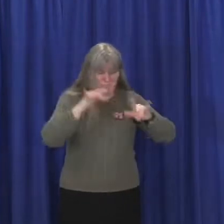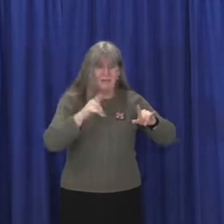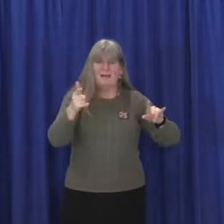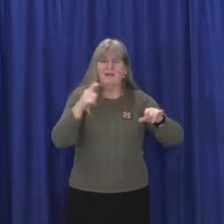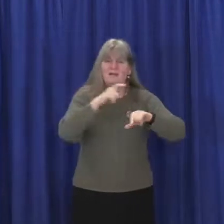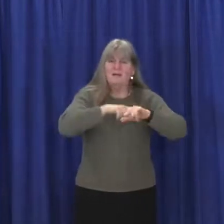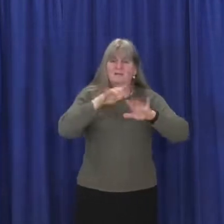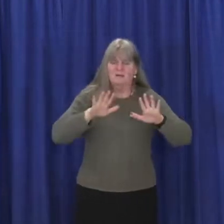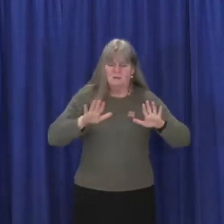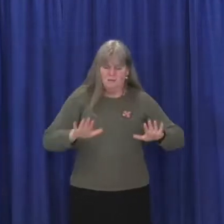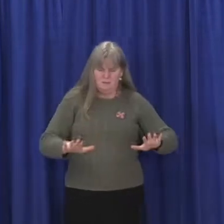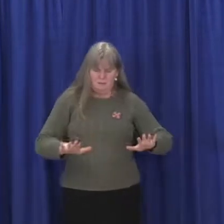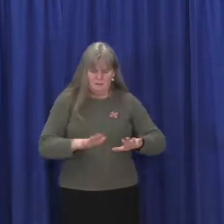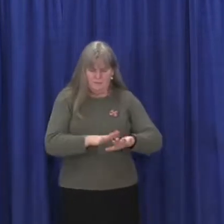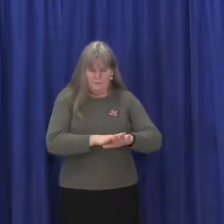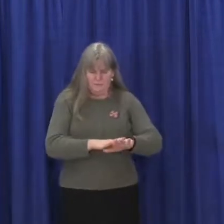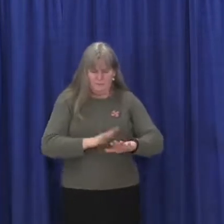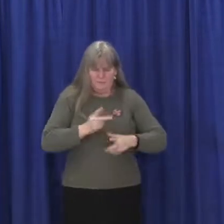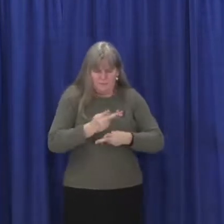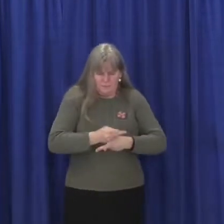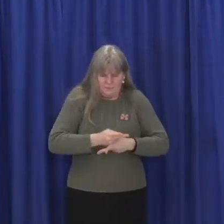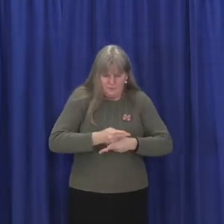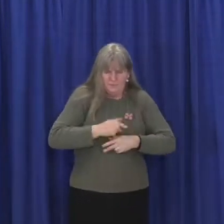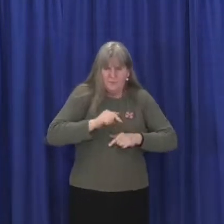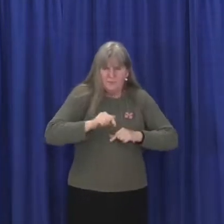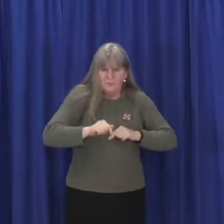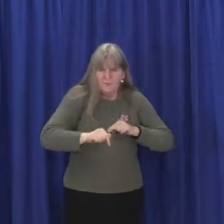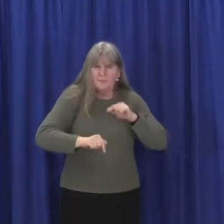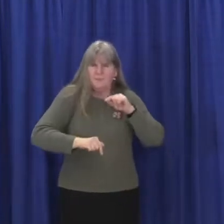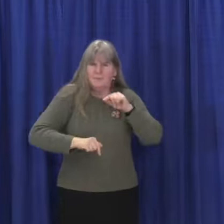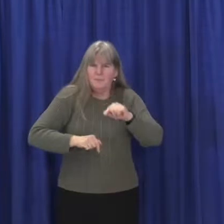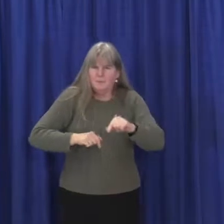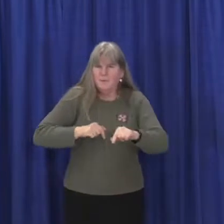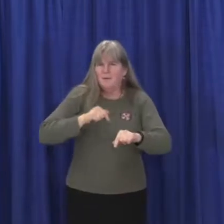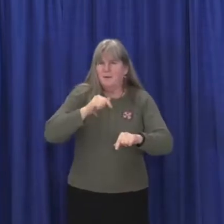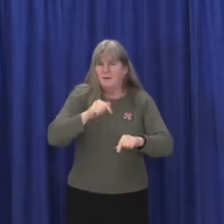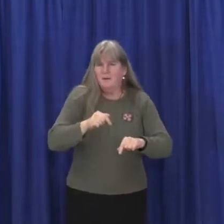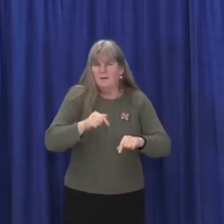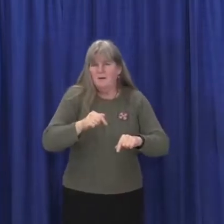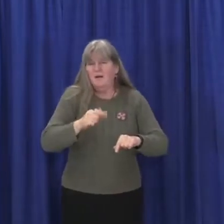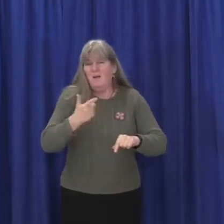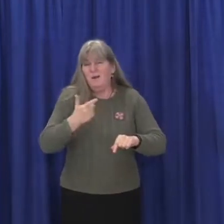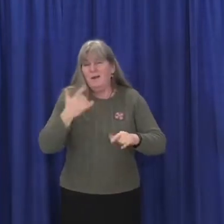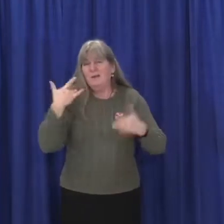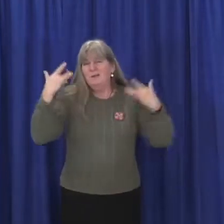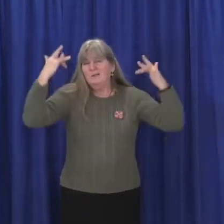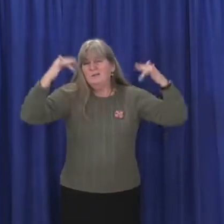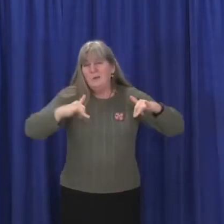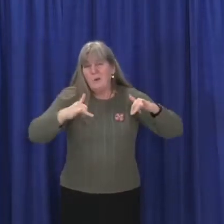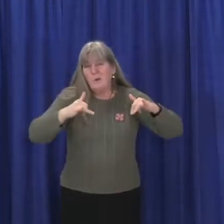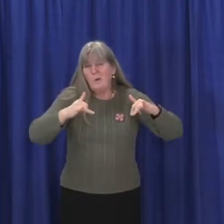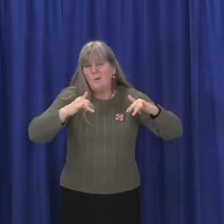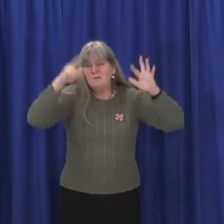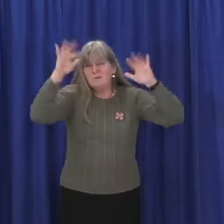and to go cautiously. Like all snowstorms, this will end and we will carry on.